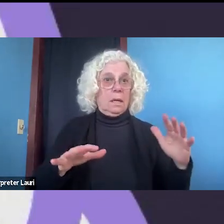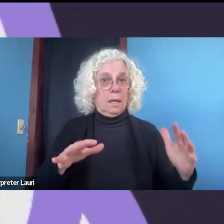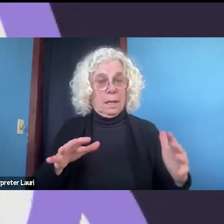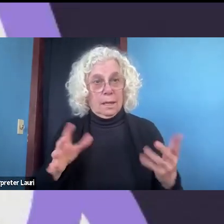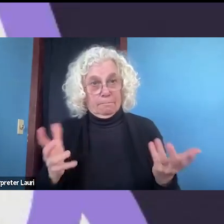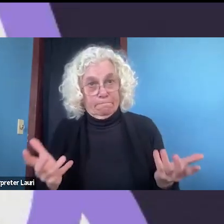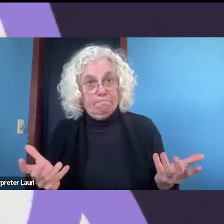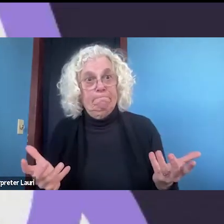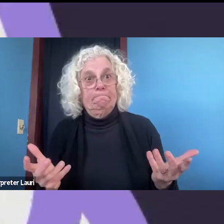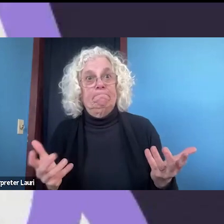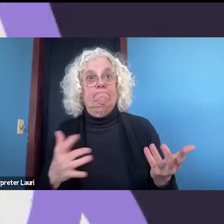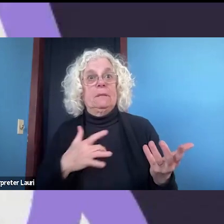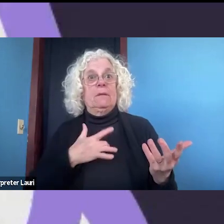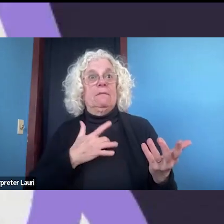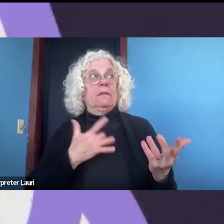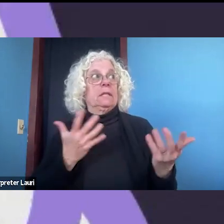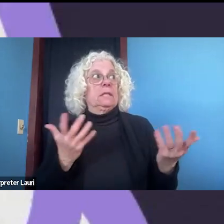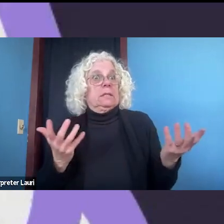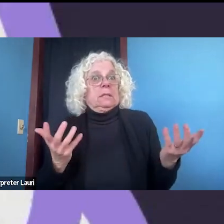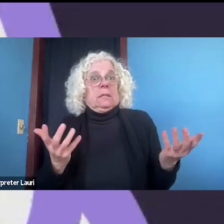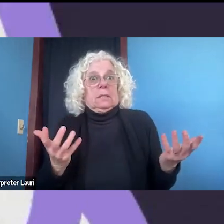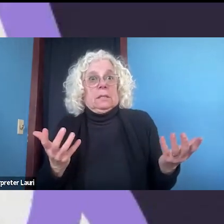Some of you may be experiencing some insecurity around